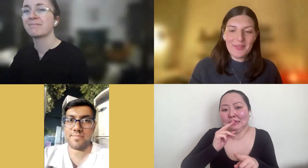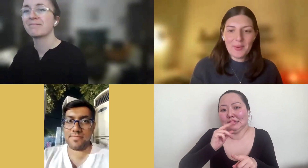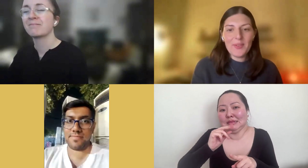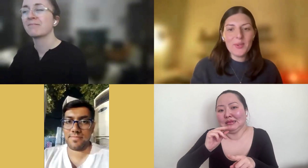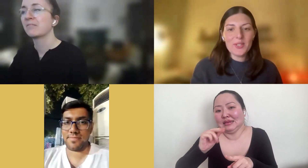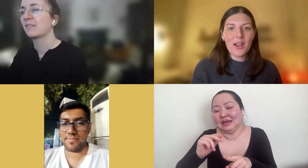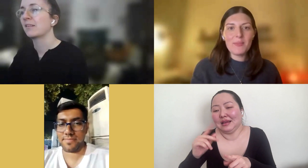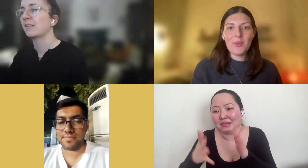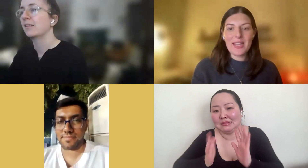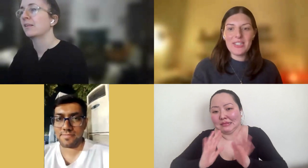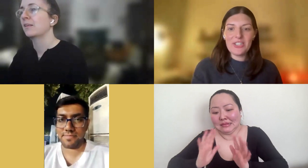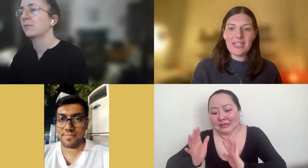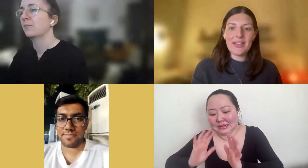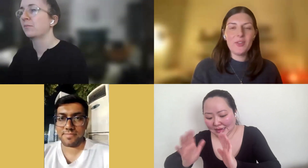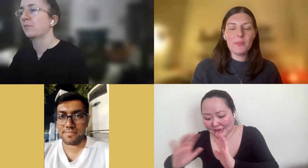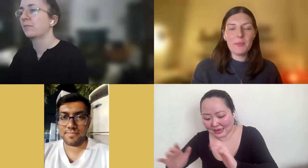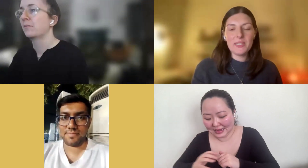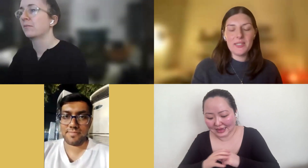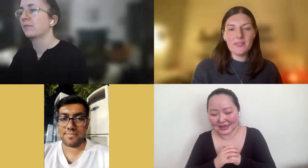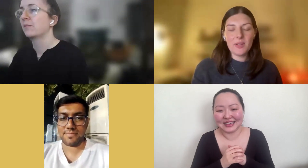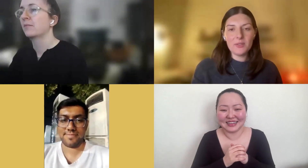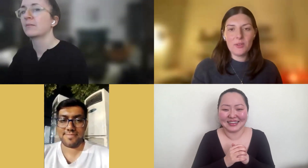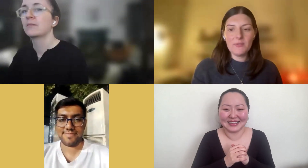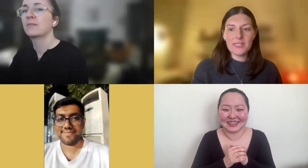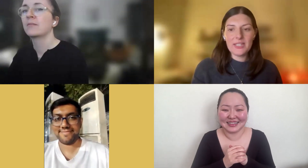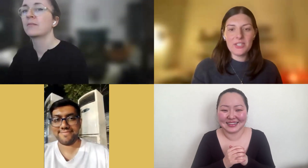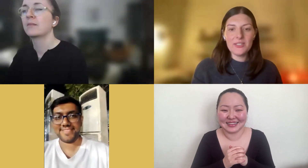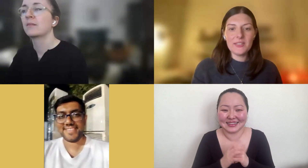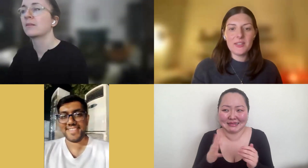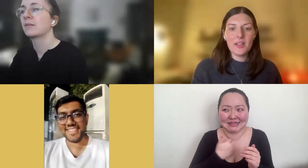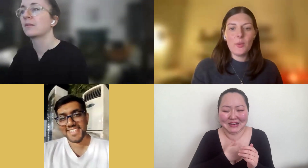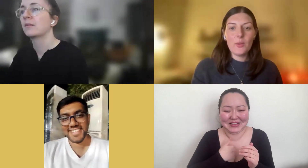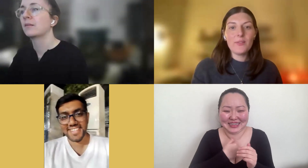Thank you everyone for your time and energy and your commitment to these vital conversations.